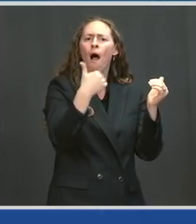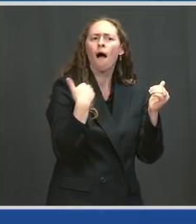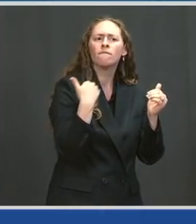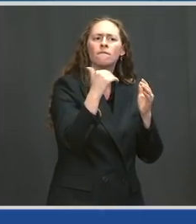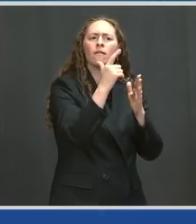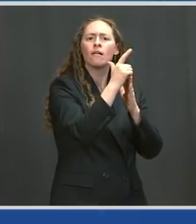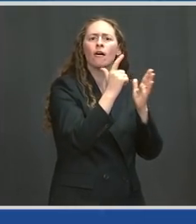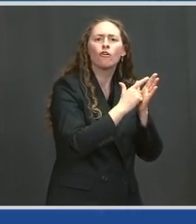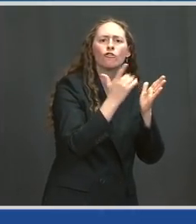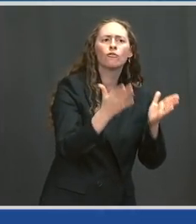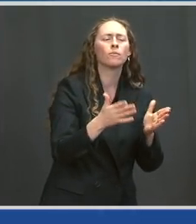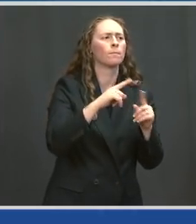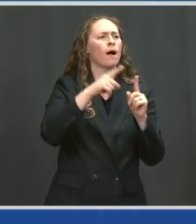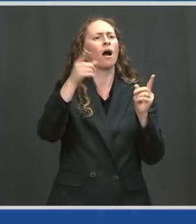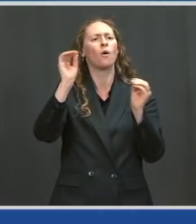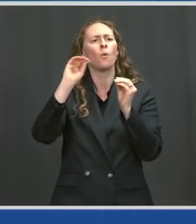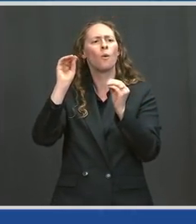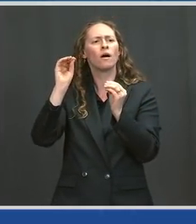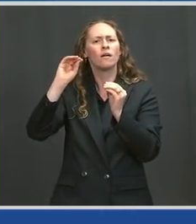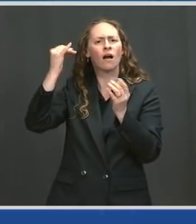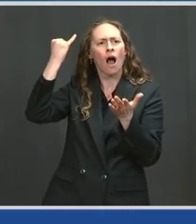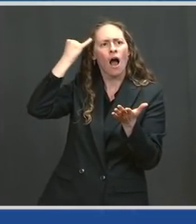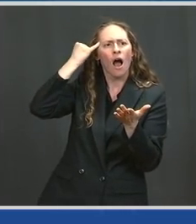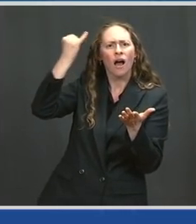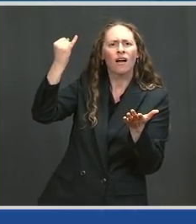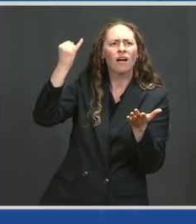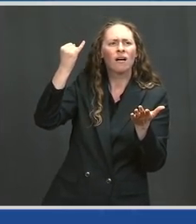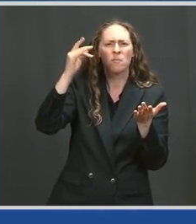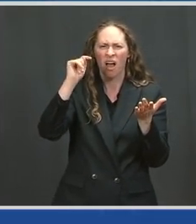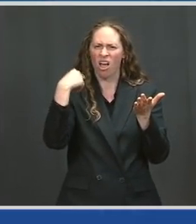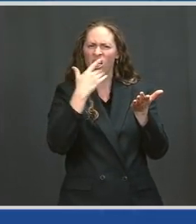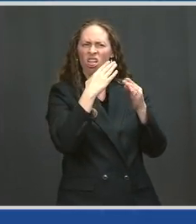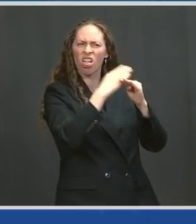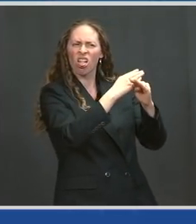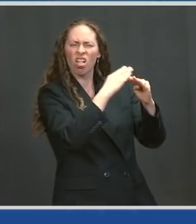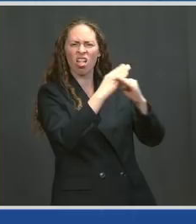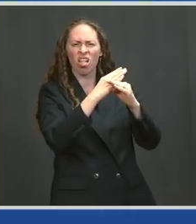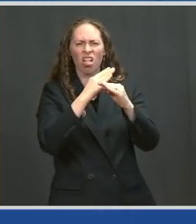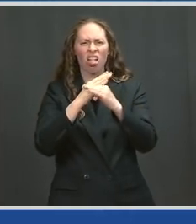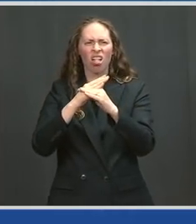Does anyone doubt this whole nation would be better off from the investments those people make? And I promise you,